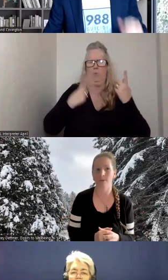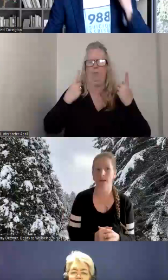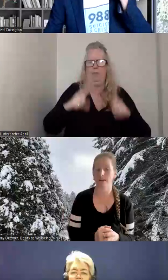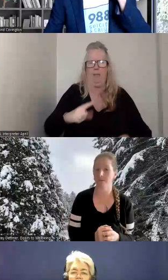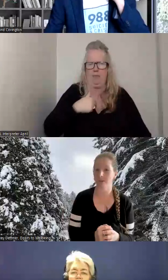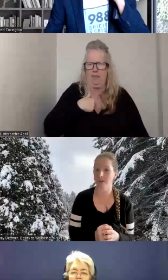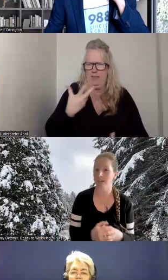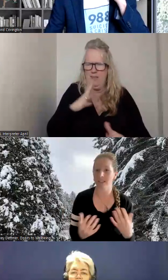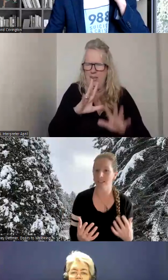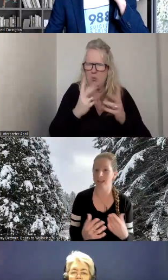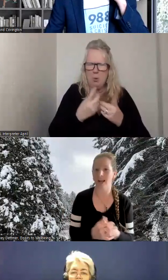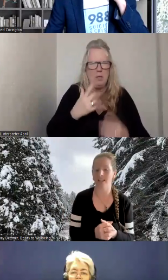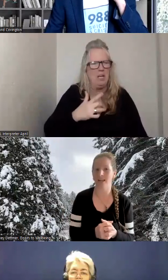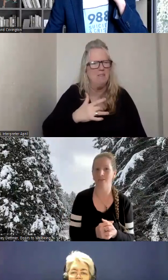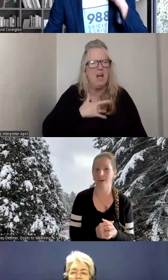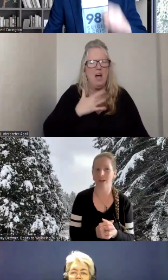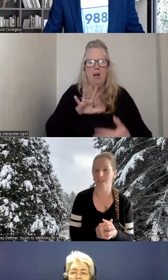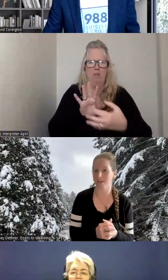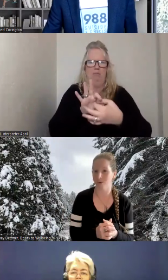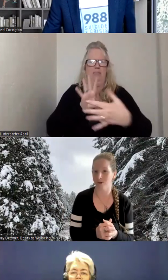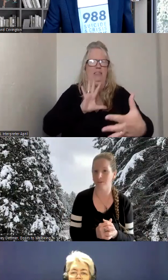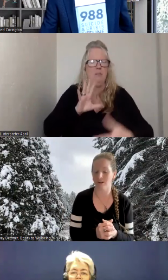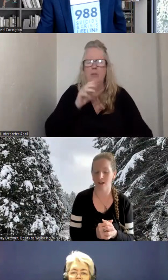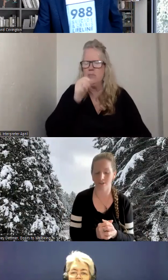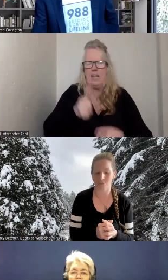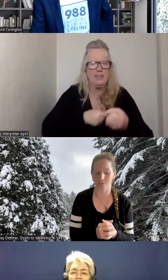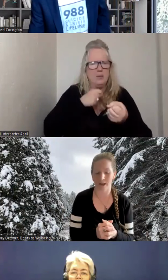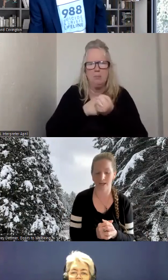DEPARTMENT. IT FELT DISCONNECTING AND UNSUPPORTIVE IN A LOT OF WAYS.